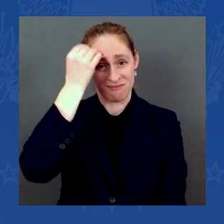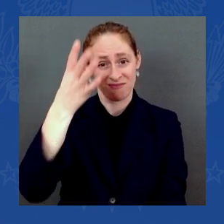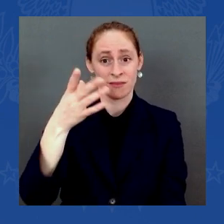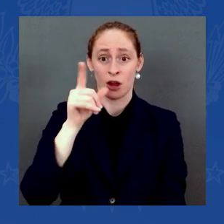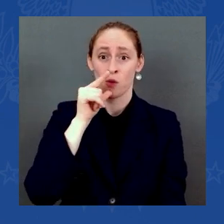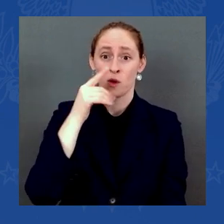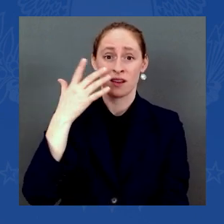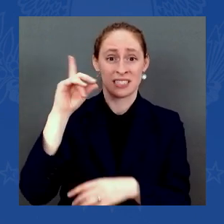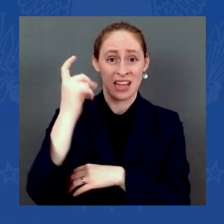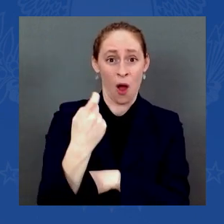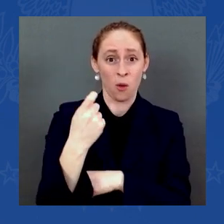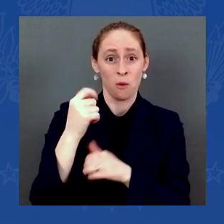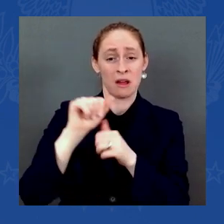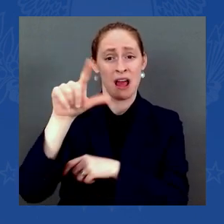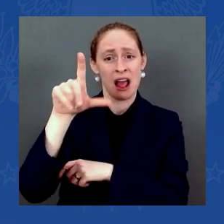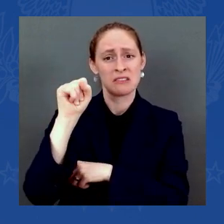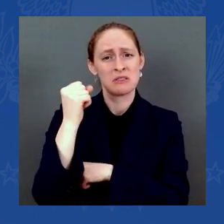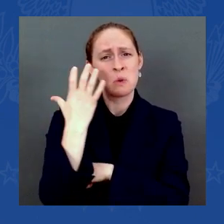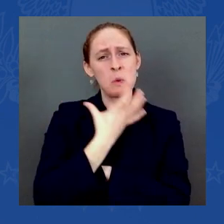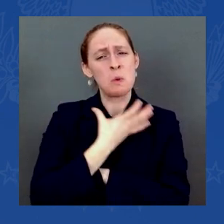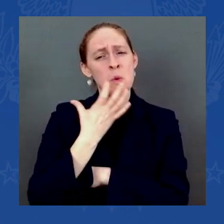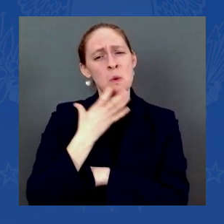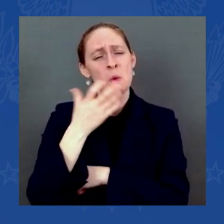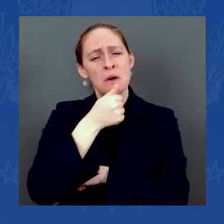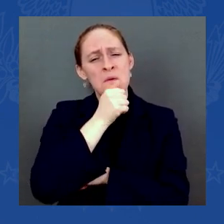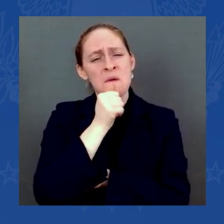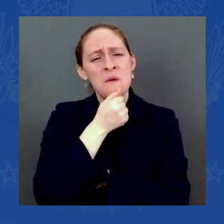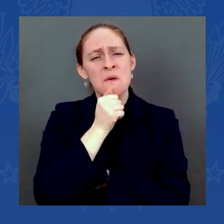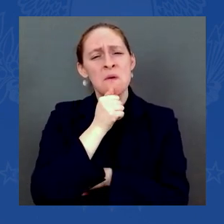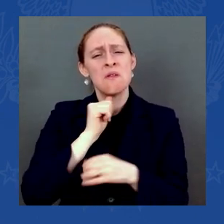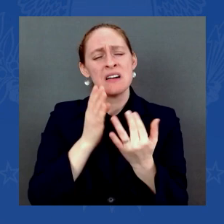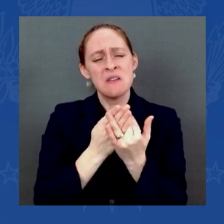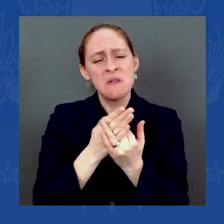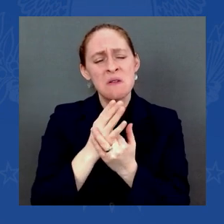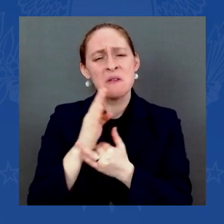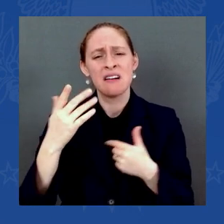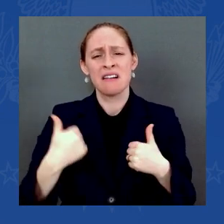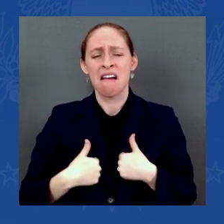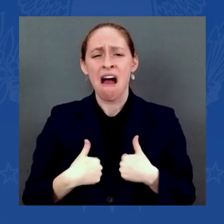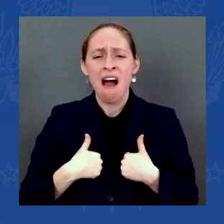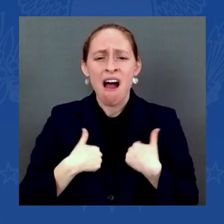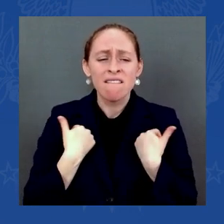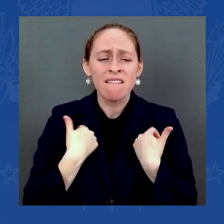For too long, there have been no survivors of ALS. But this bill could get us closer to changing that.